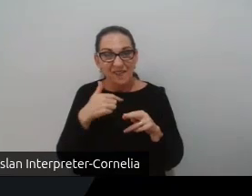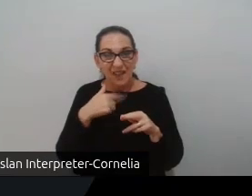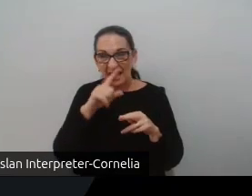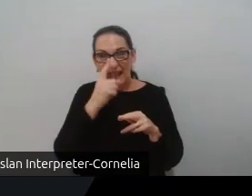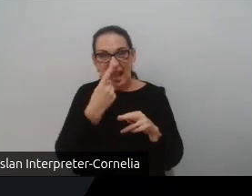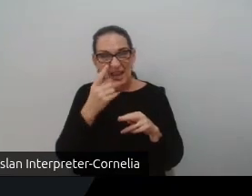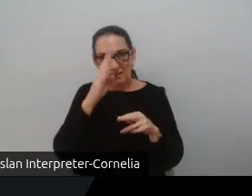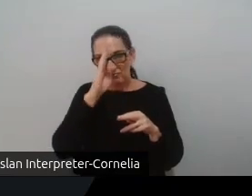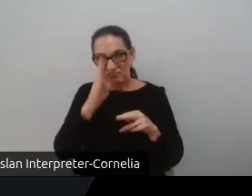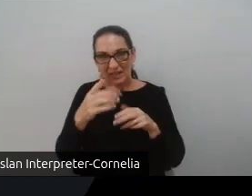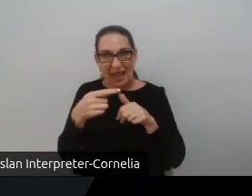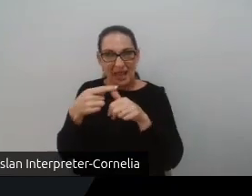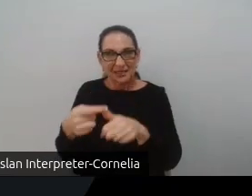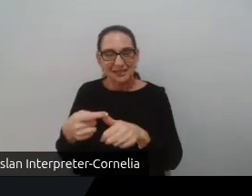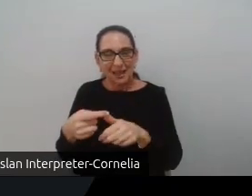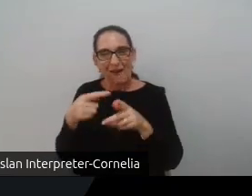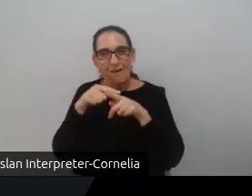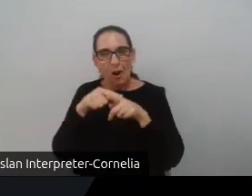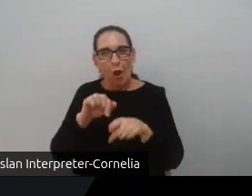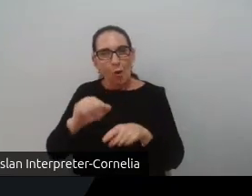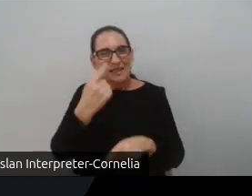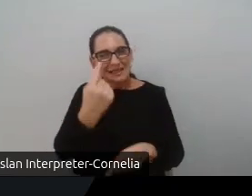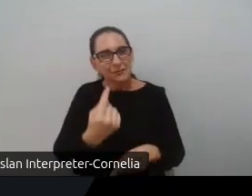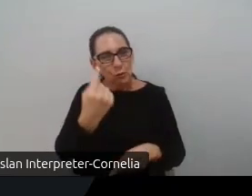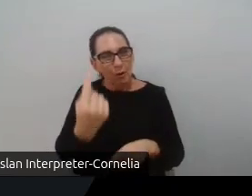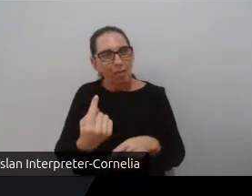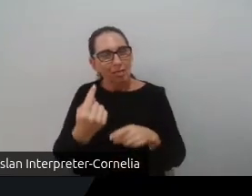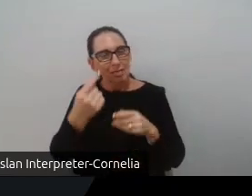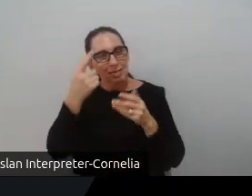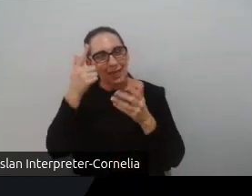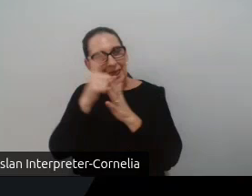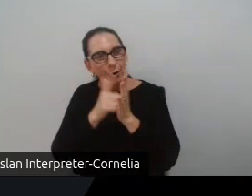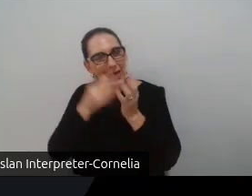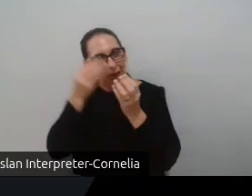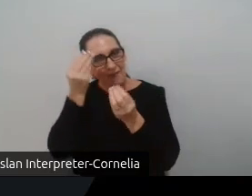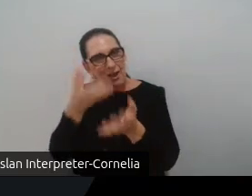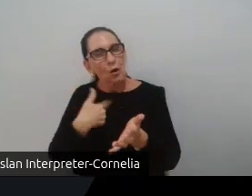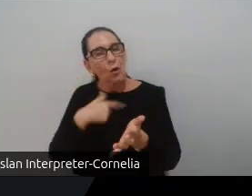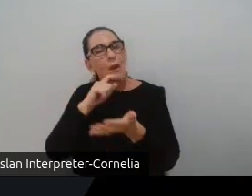involves like um individualized legal advice, we will follow up with you guys afterwards. So, I'll